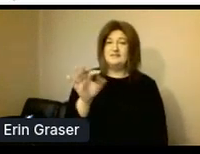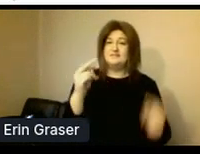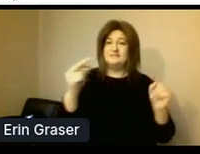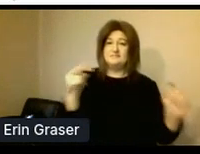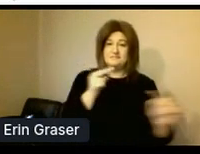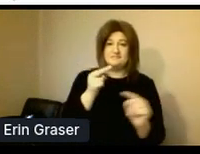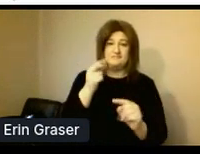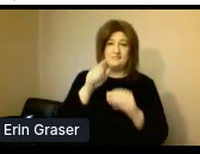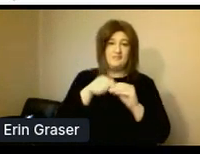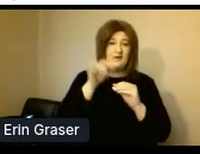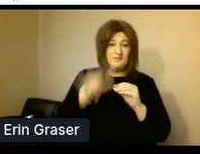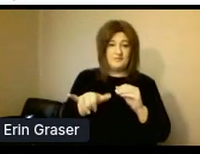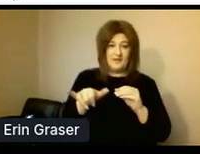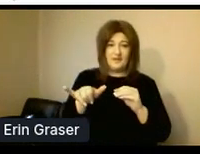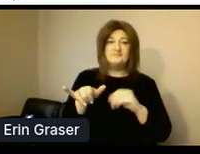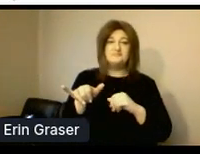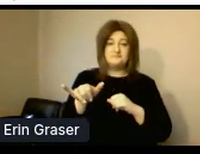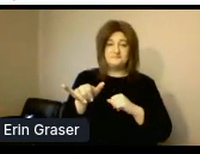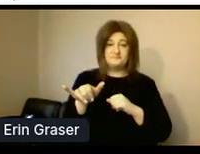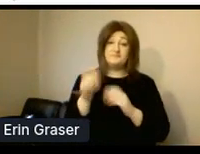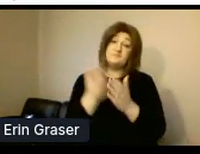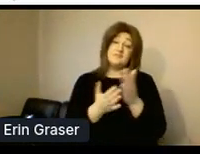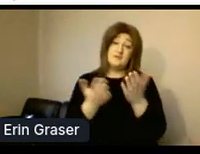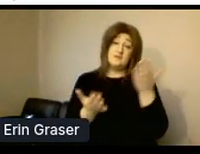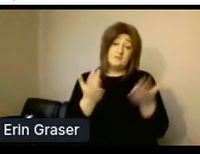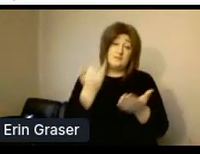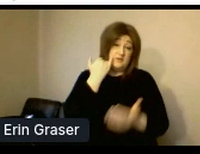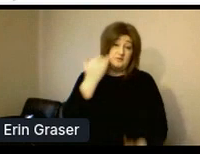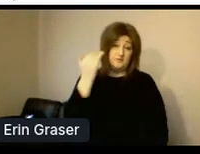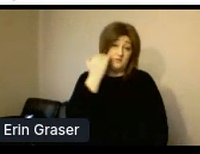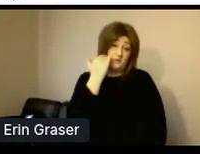And some of you that know me may know this story.